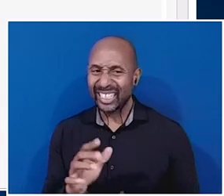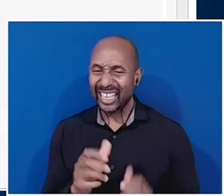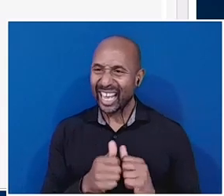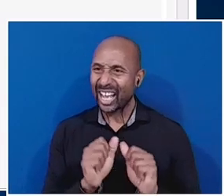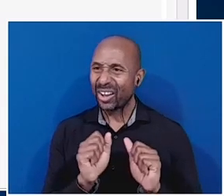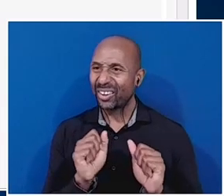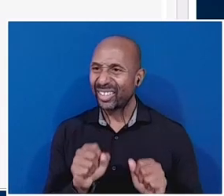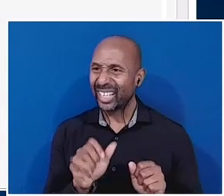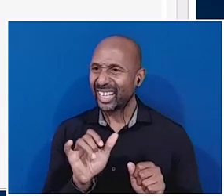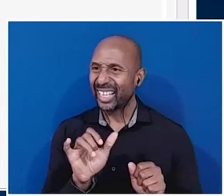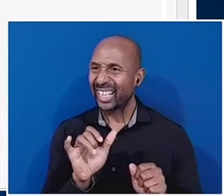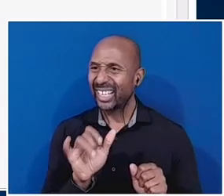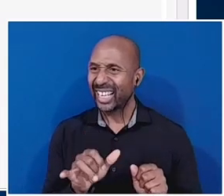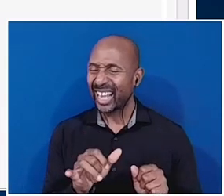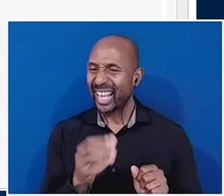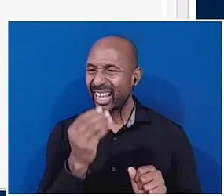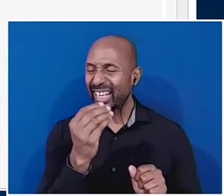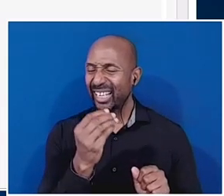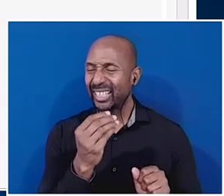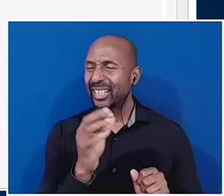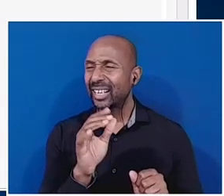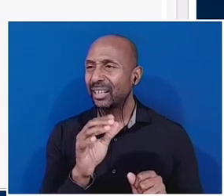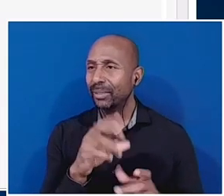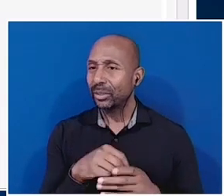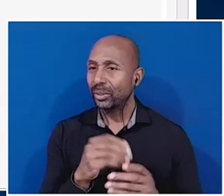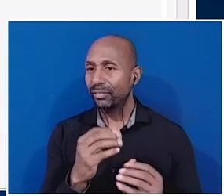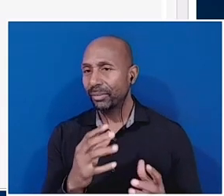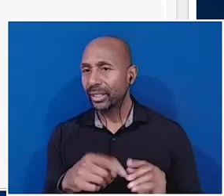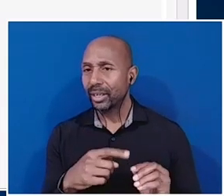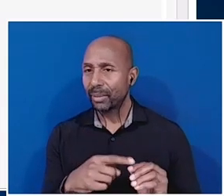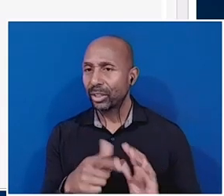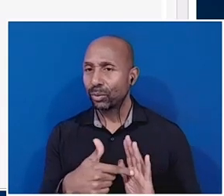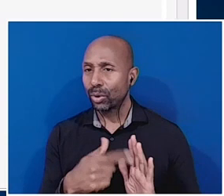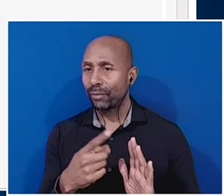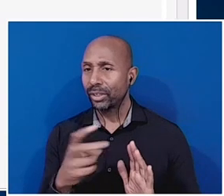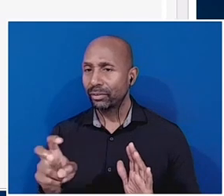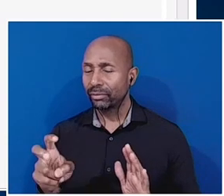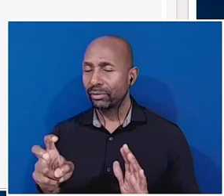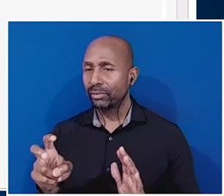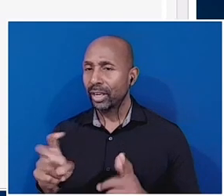institution, is going to be monitored,